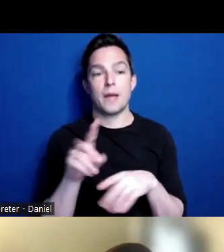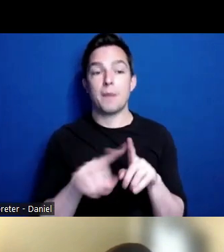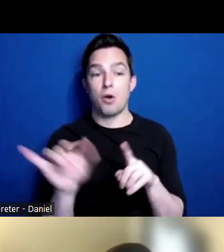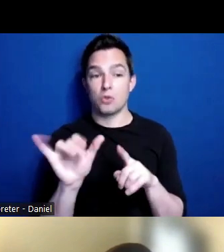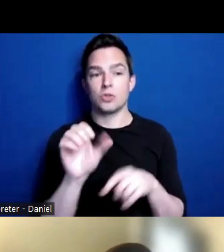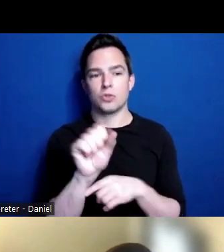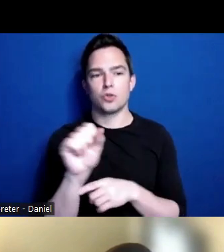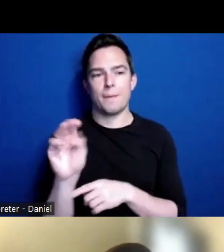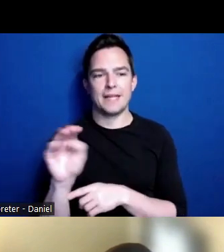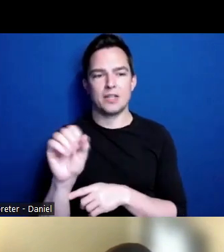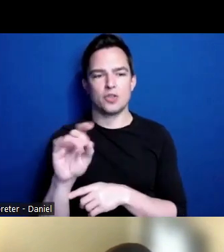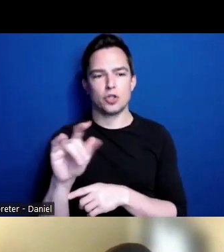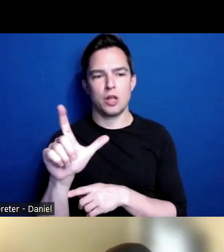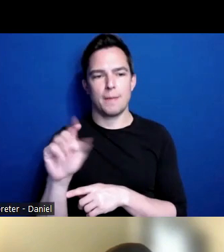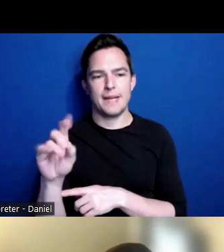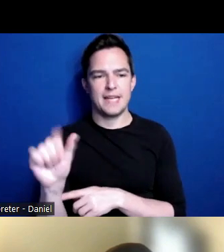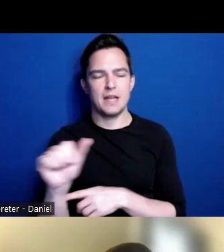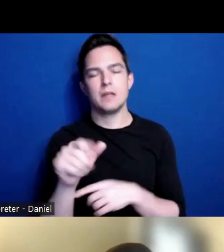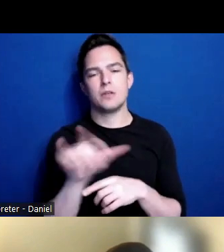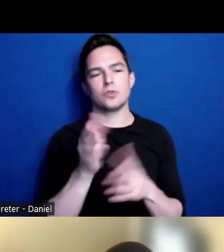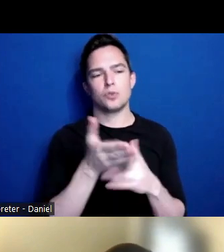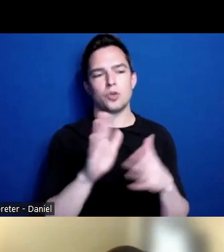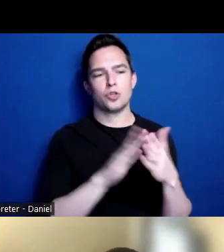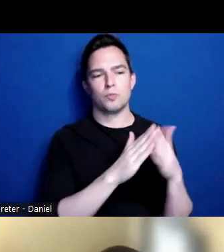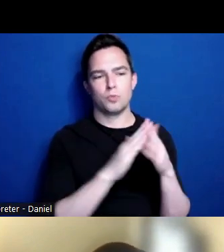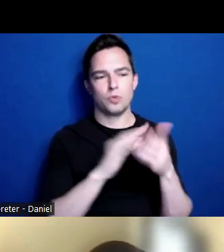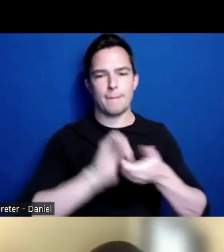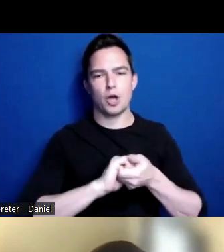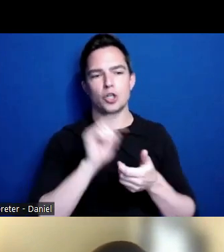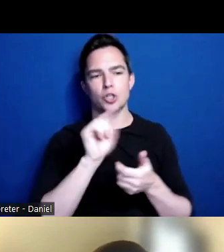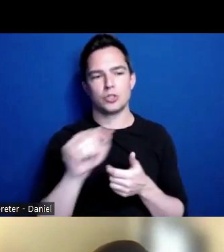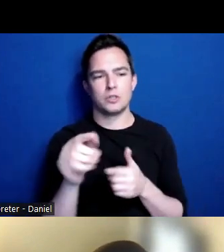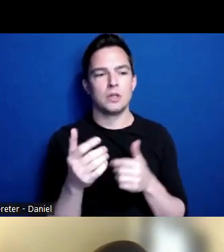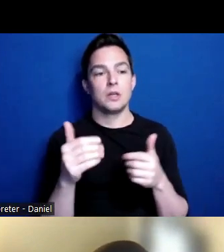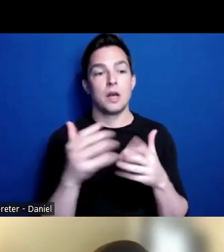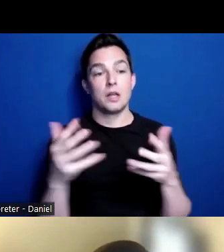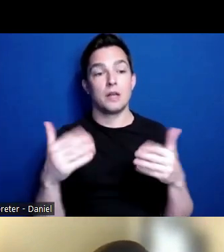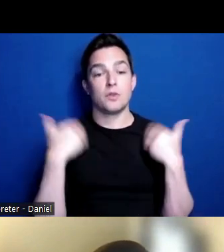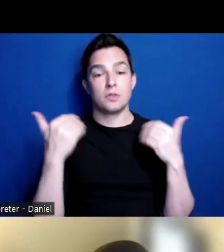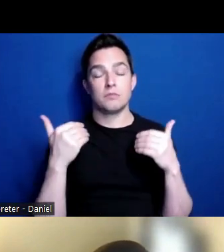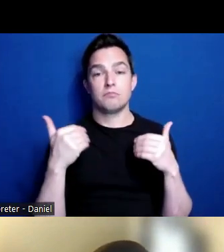media and through community partners. A lot of youth and young adults, particularly those from,